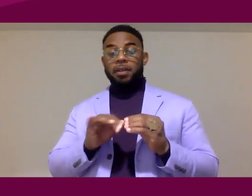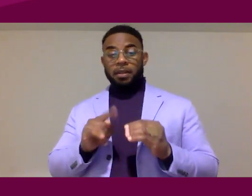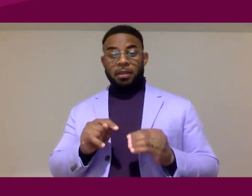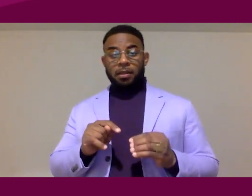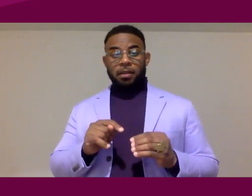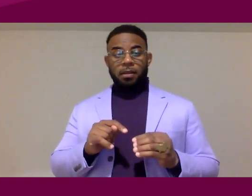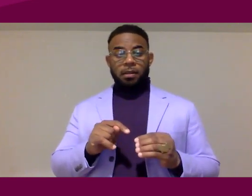it.